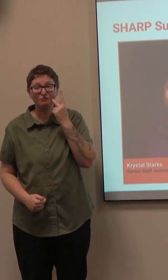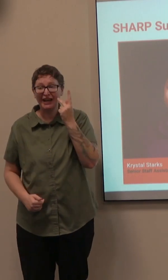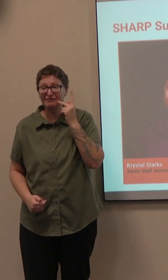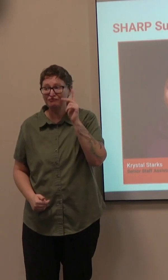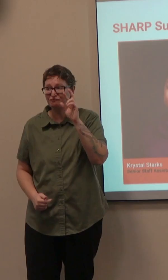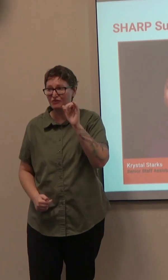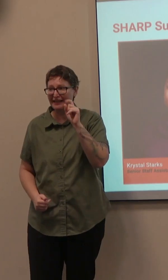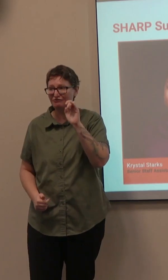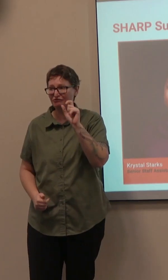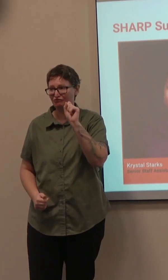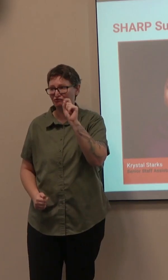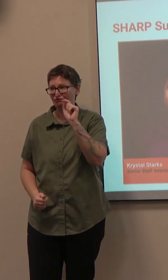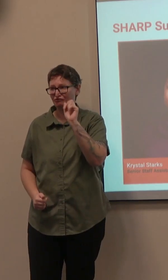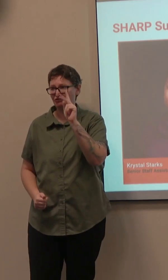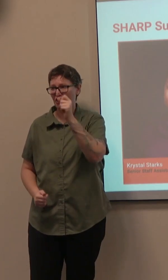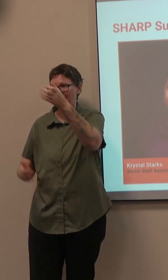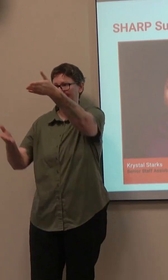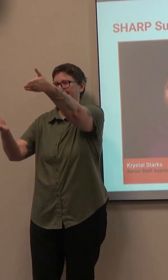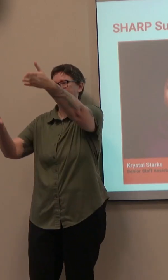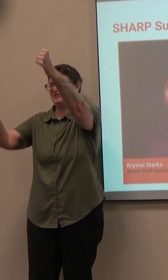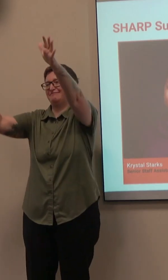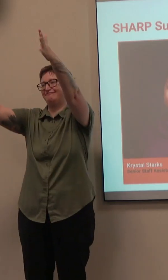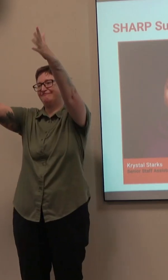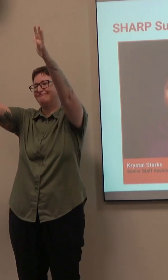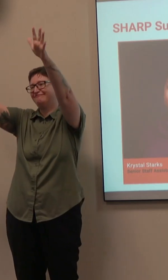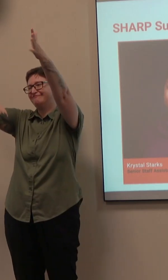Here is Krystal Starks, applause to her.